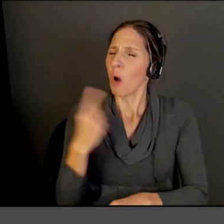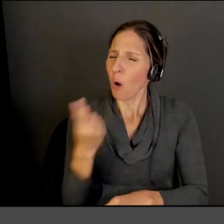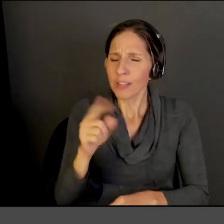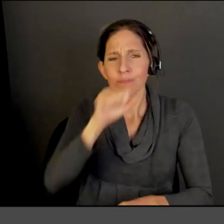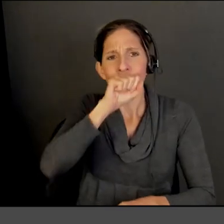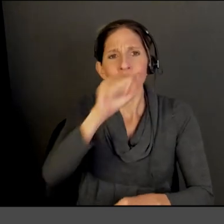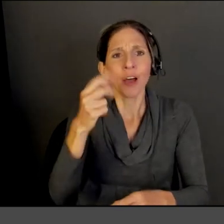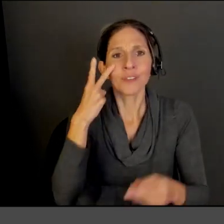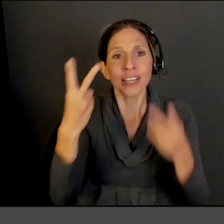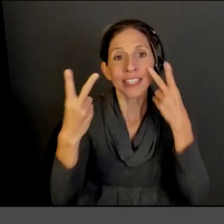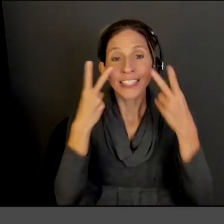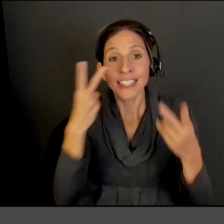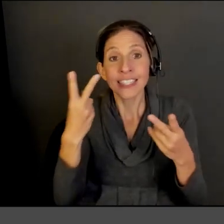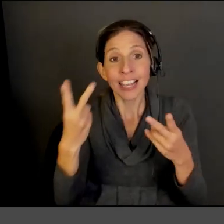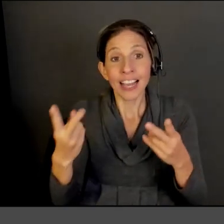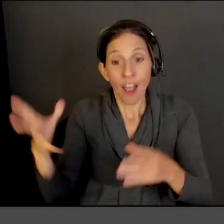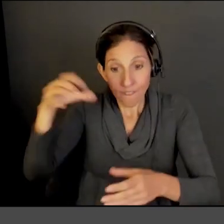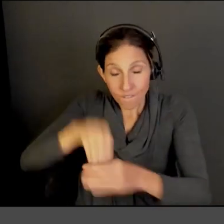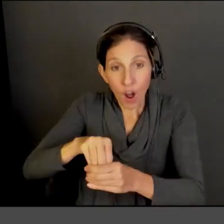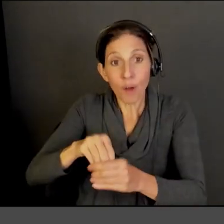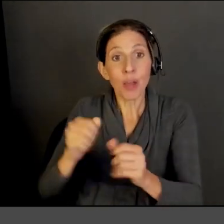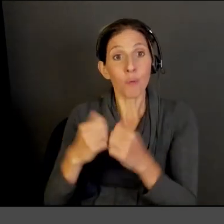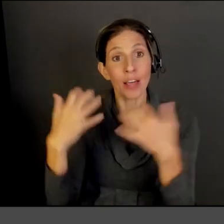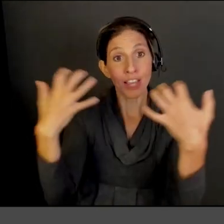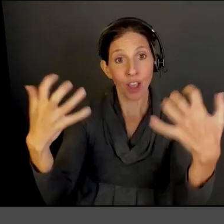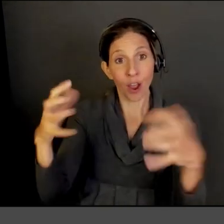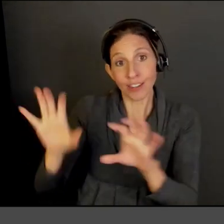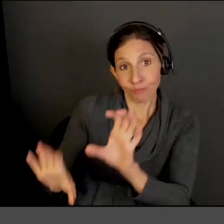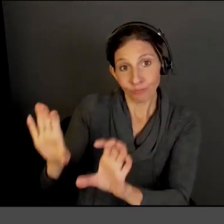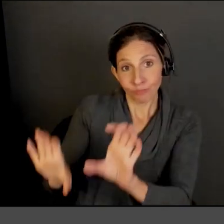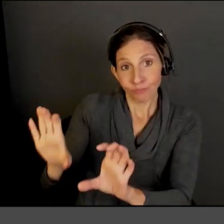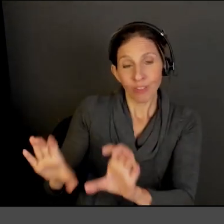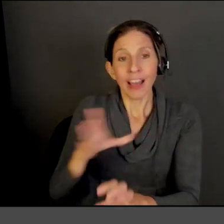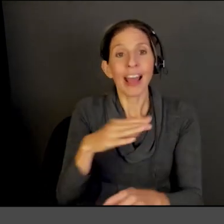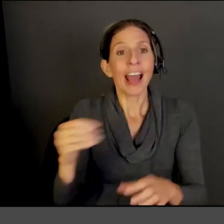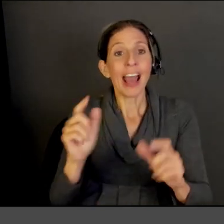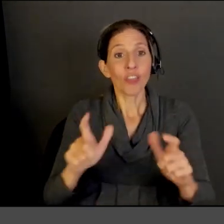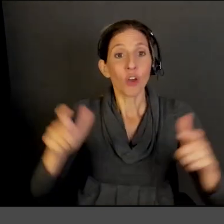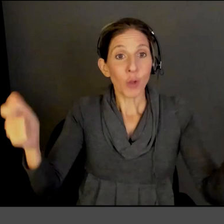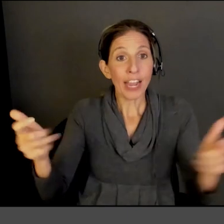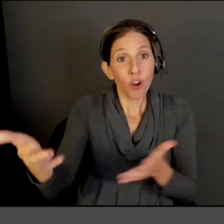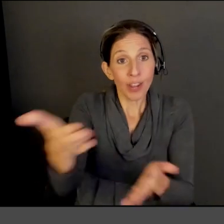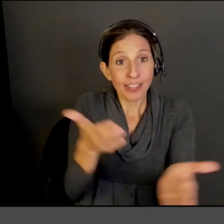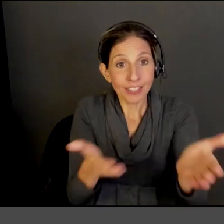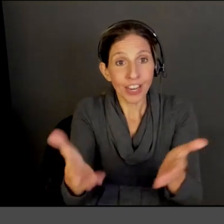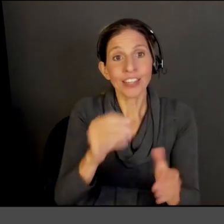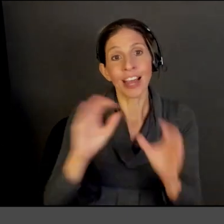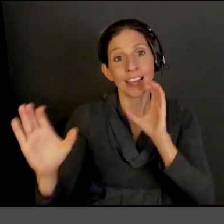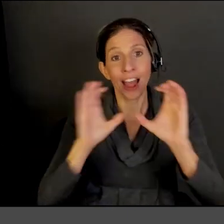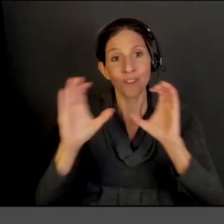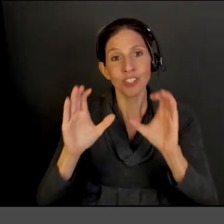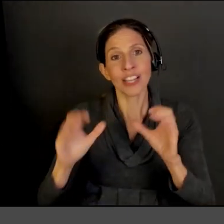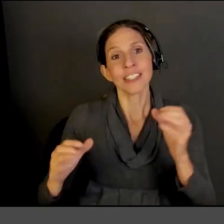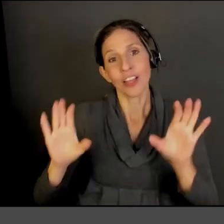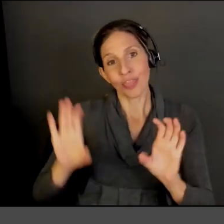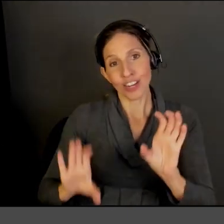AND THE GREATER EXCHANGE AND CONVERSATION THAT THE CHAT SUPPORTS. TODAY, I'M SO PLEASED TO BE CONVENING